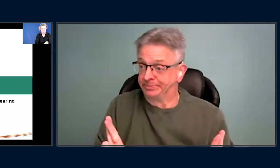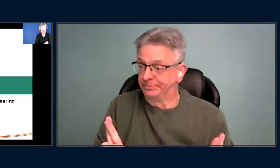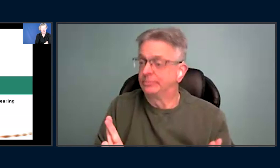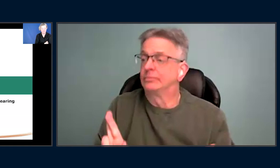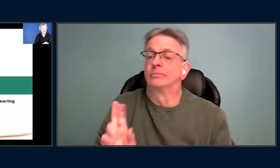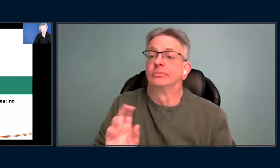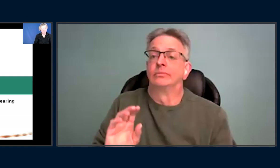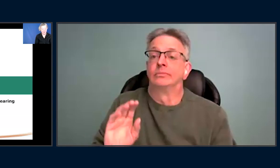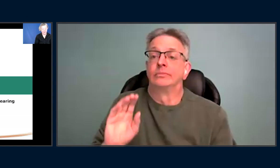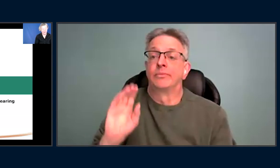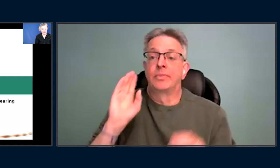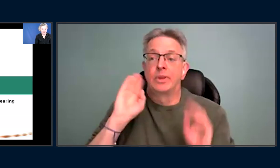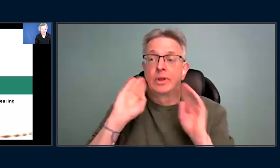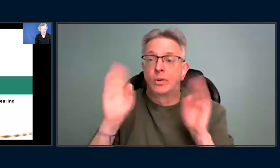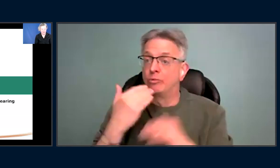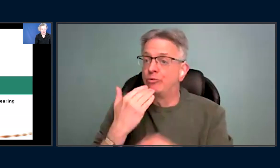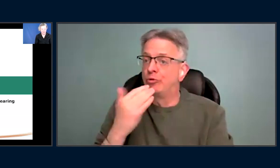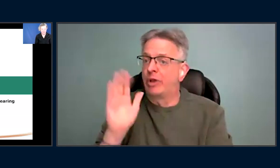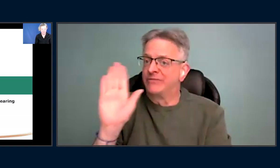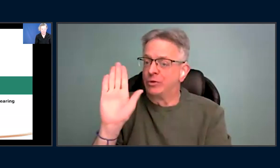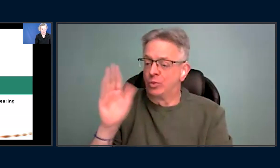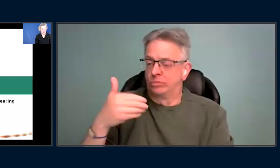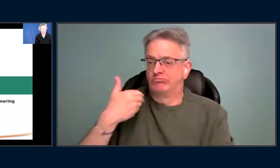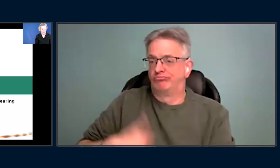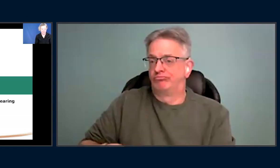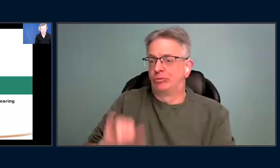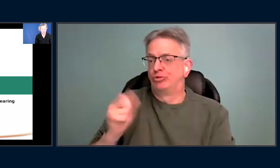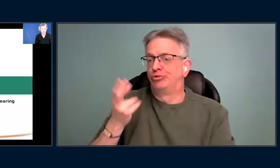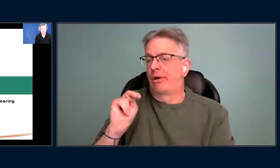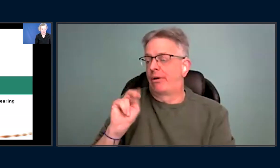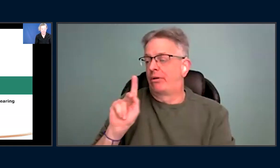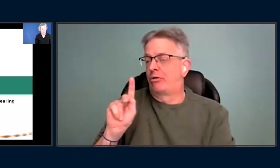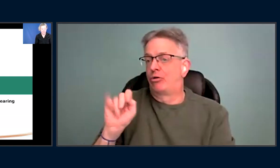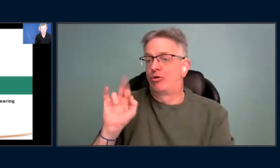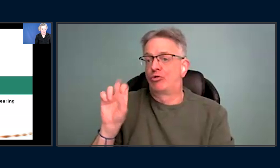JOHN KIRSH >> This is John speaking. All right. We are ready to roll. Good afternoon, everyone.